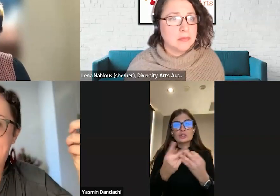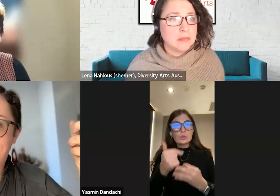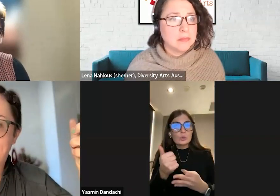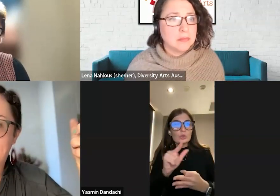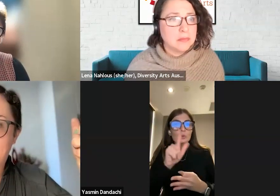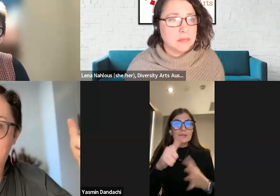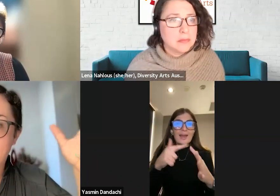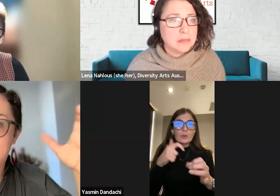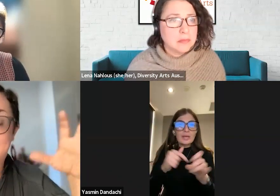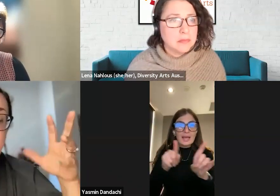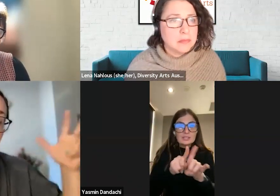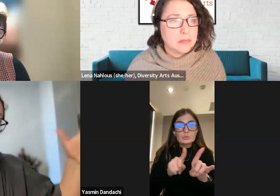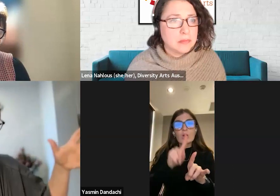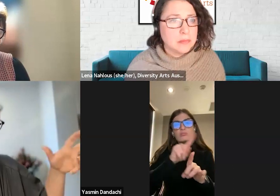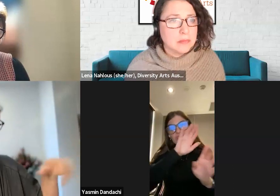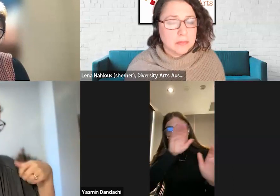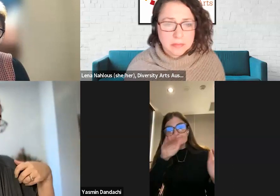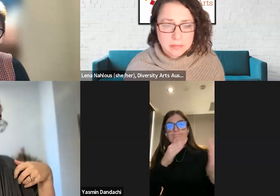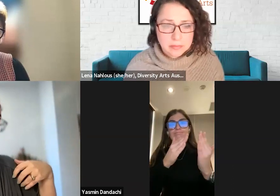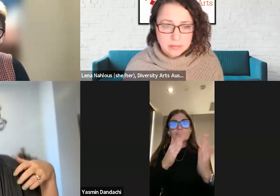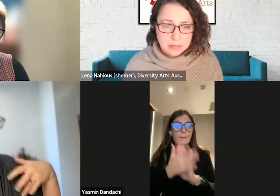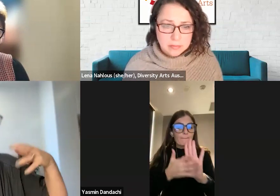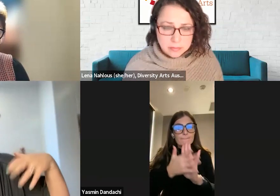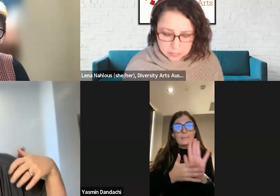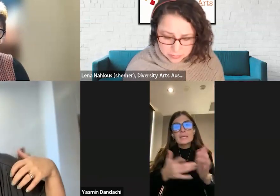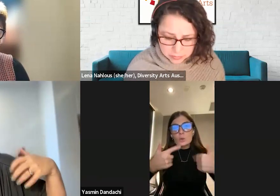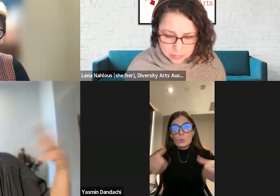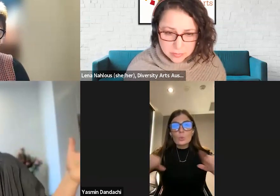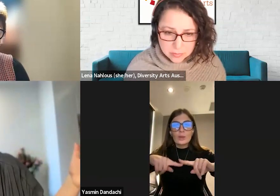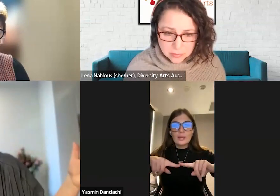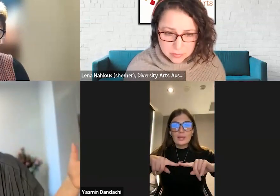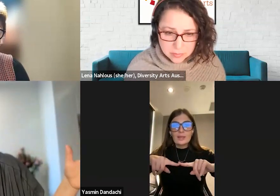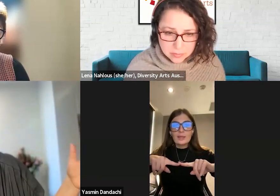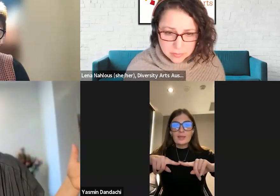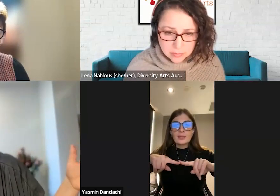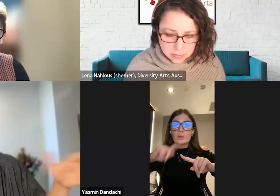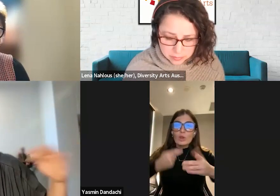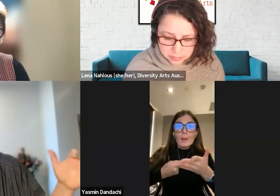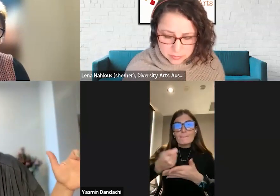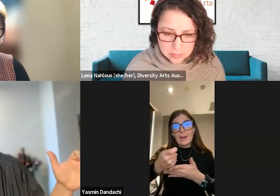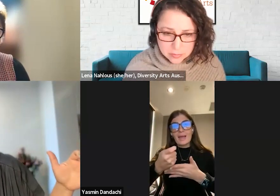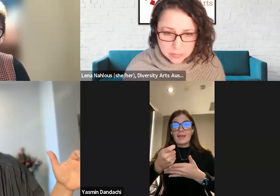approach to say we are going to pay sitting fees to make this an equal playing